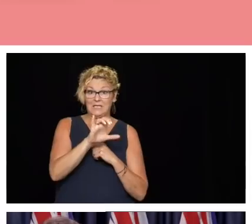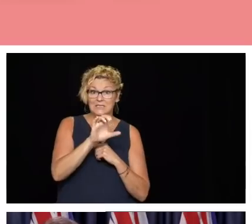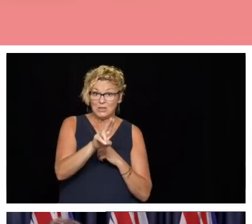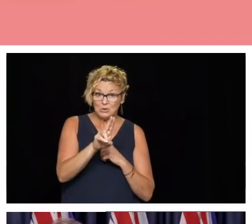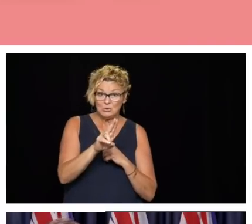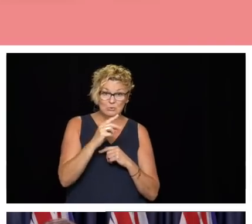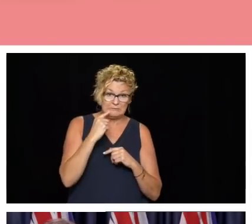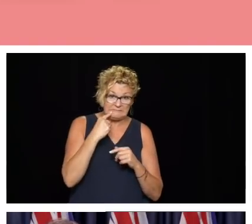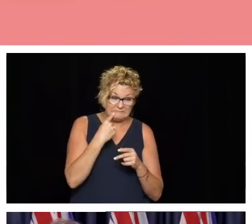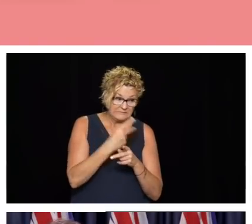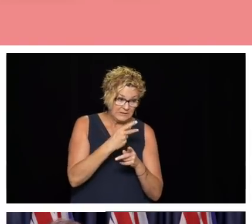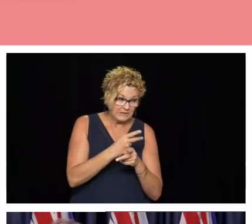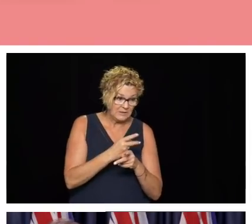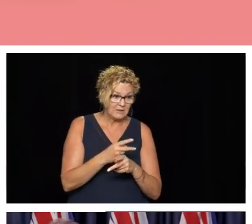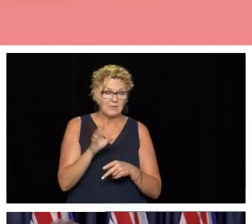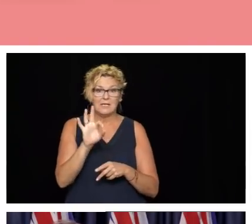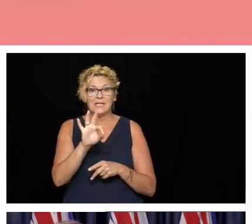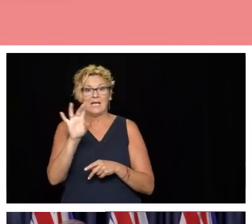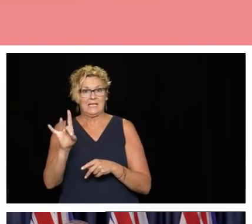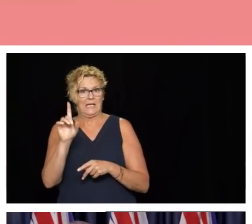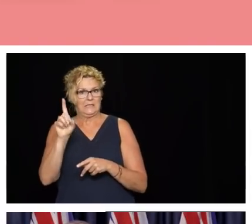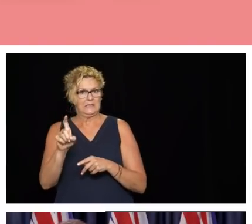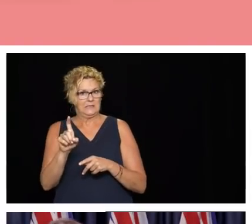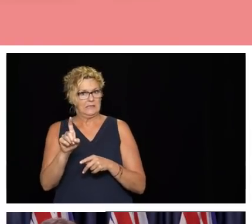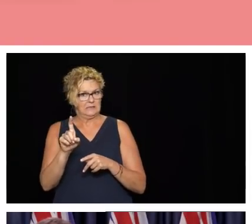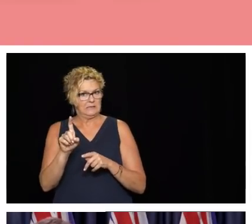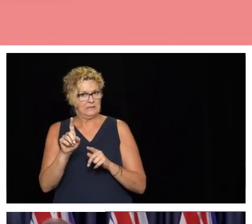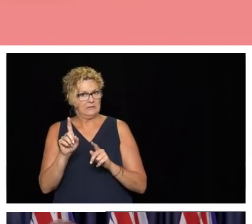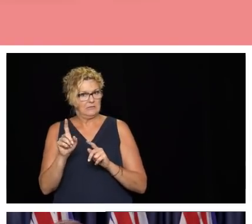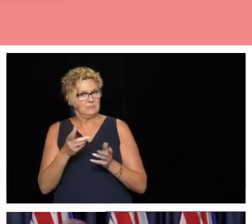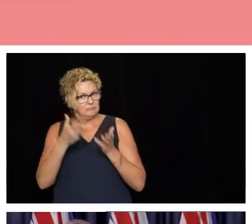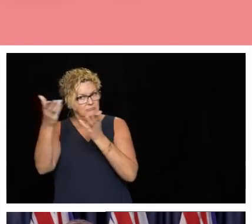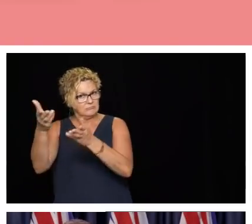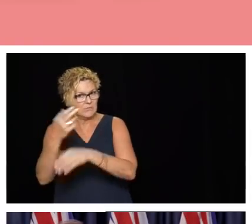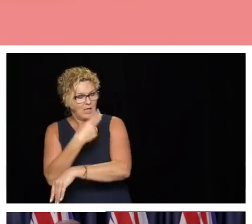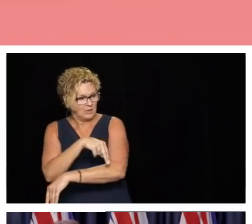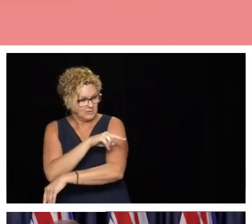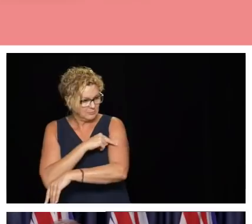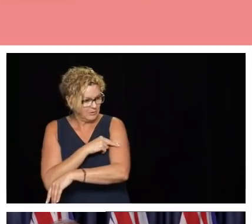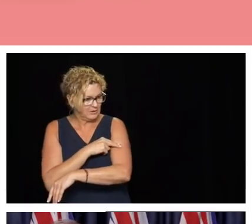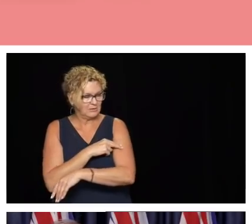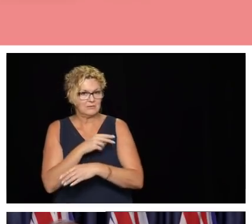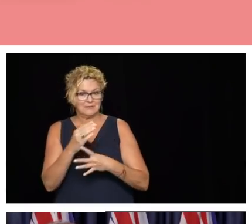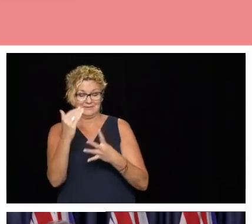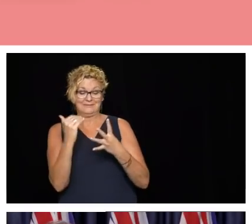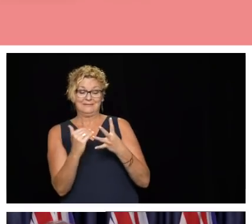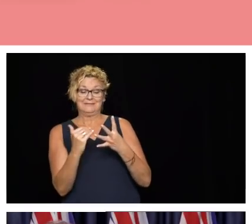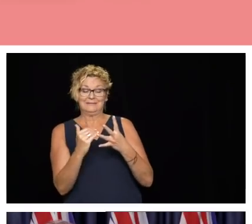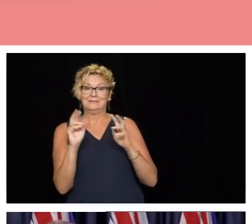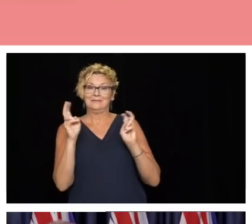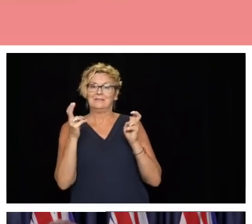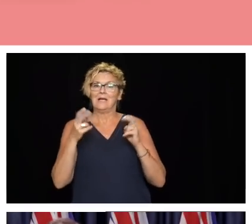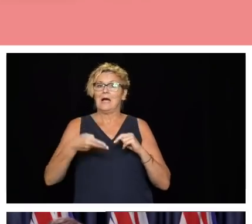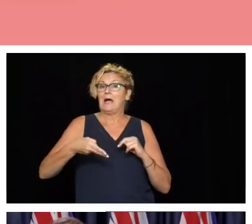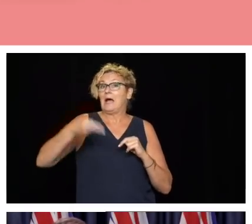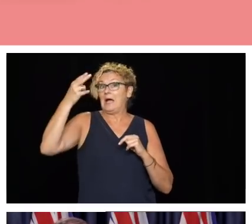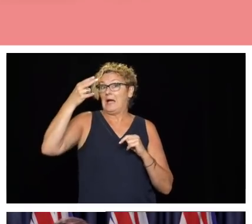The 2nd scenario is a moderate one increasing transmission resulting in moderate number of COVID-19 cases and admissions, this is ICU 55 and acute-care 98.